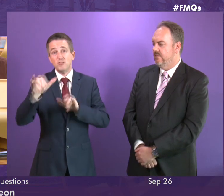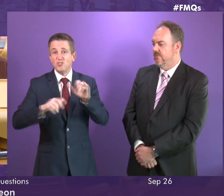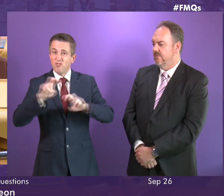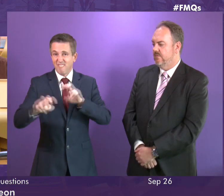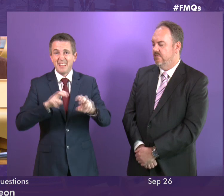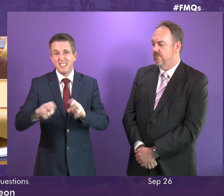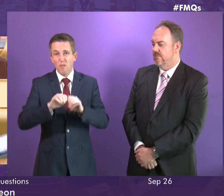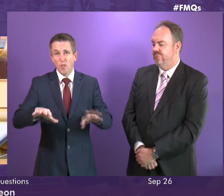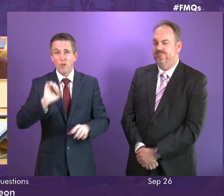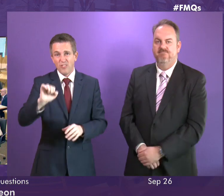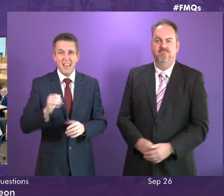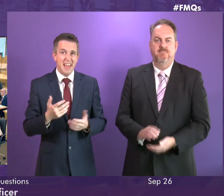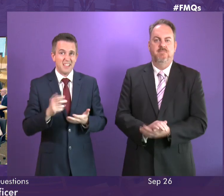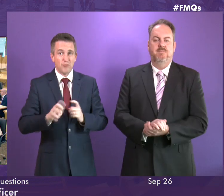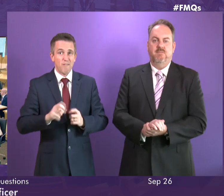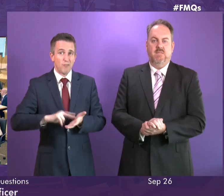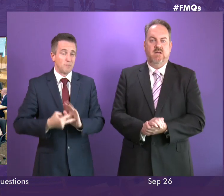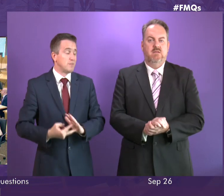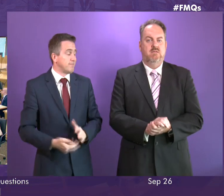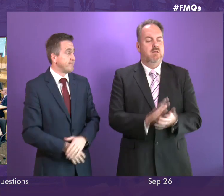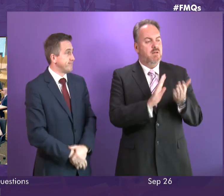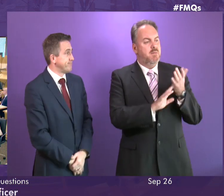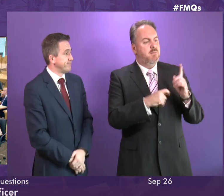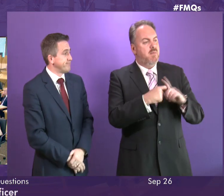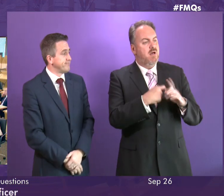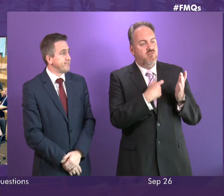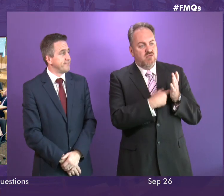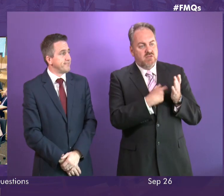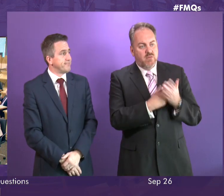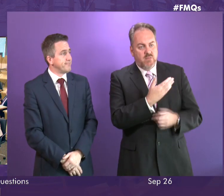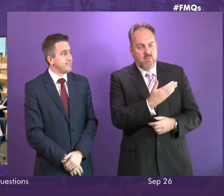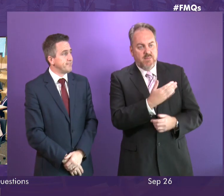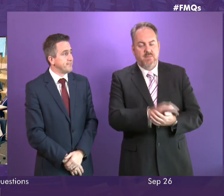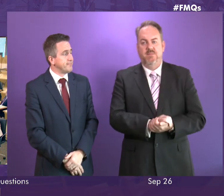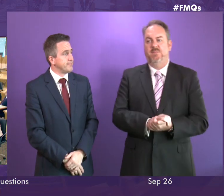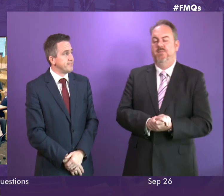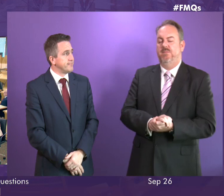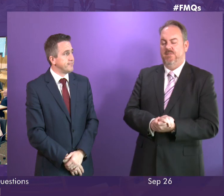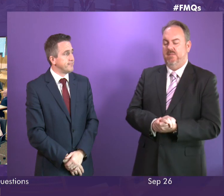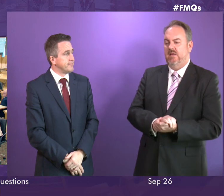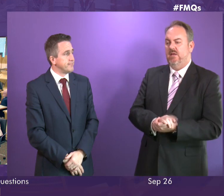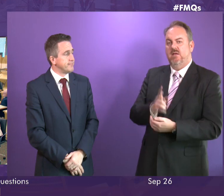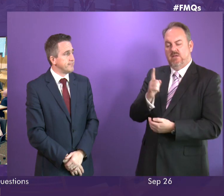Traffic Speed Reduction (Cyclist Safety) Mark Ruskell (Mid Scotland and Fife) (Green):